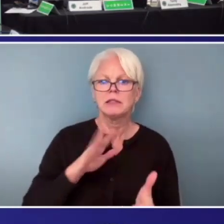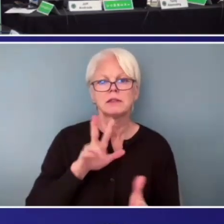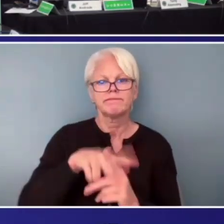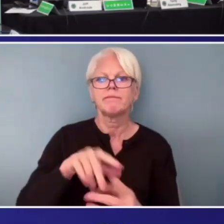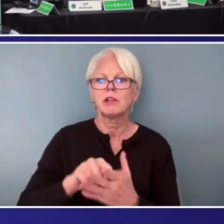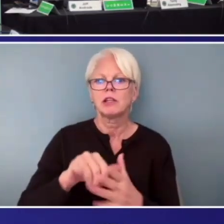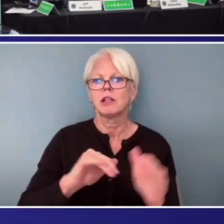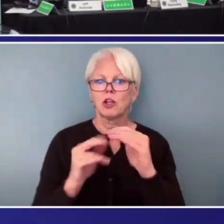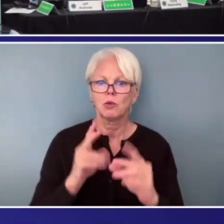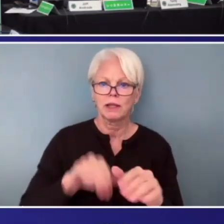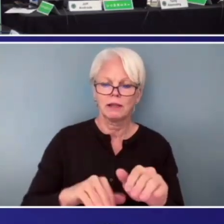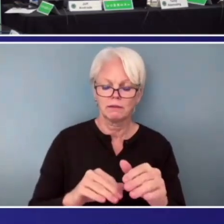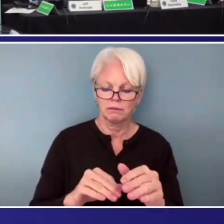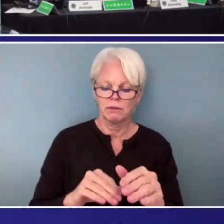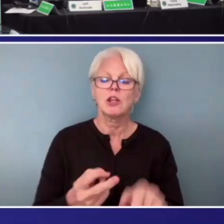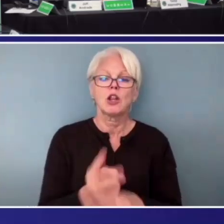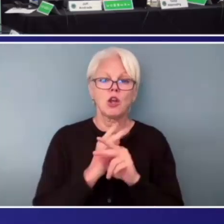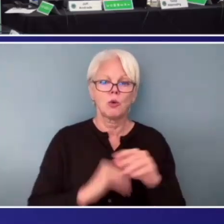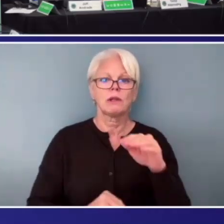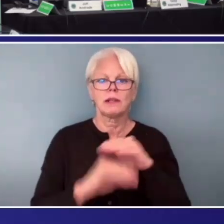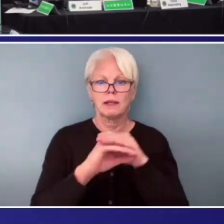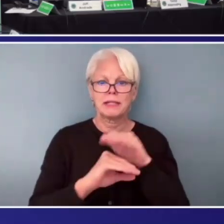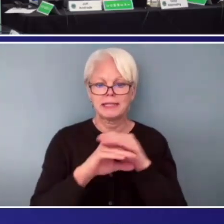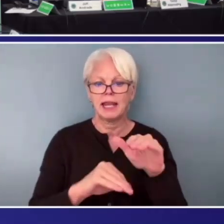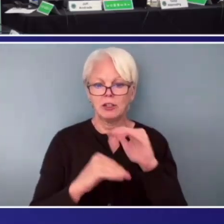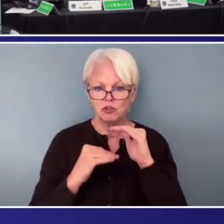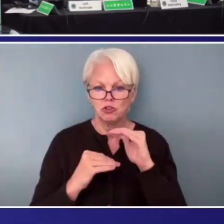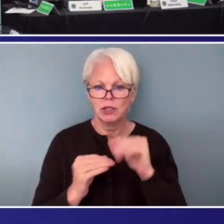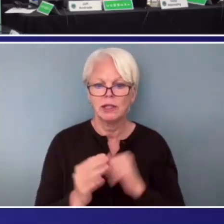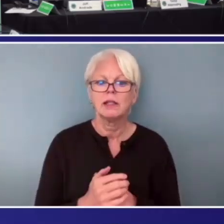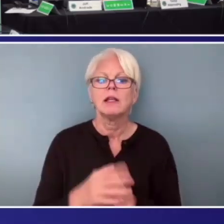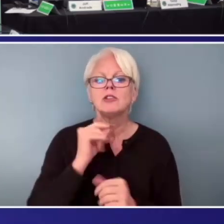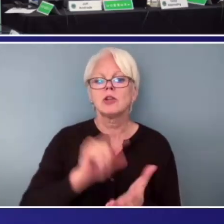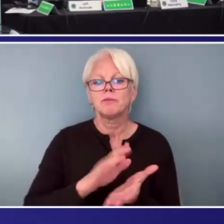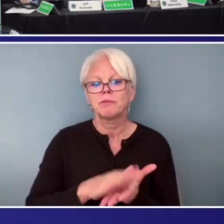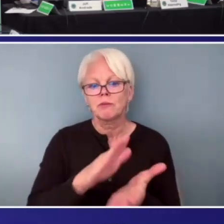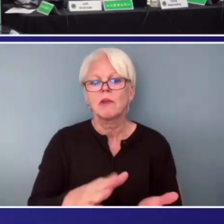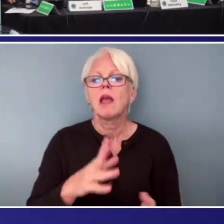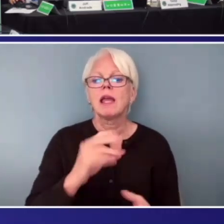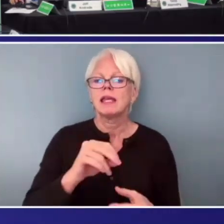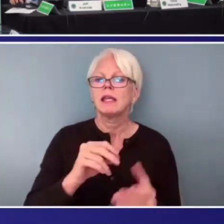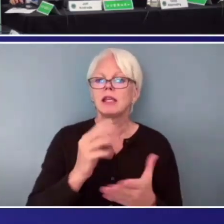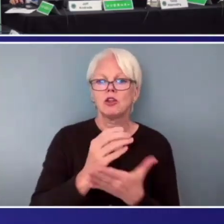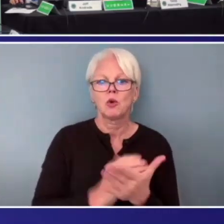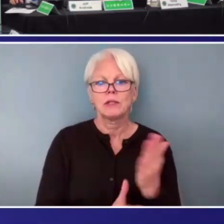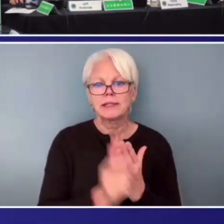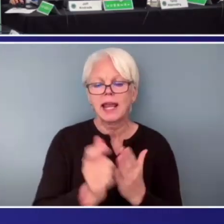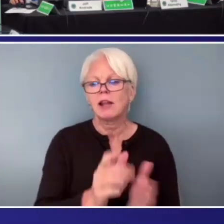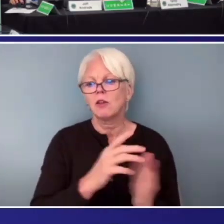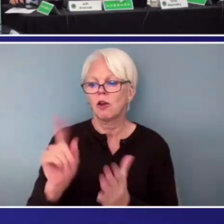including, but not limited to, publication in the student's course catalog, publication on institution's websites, and award notifications.